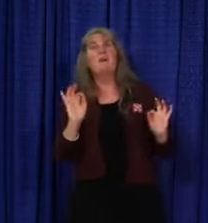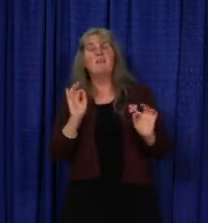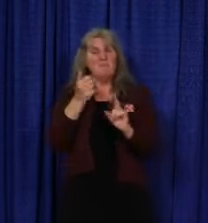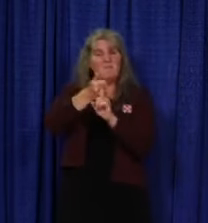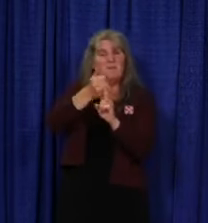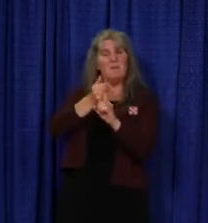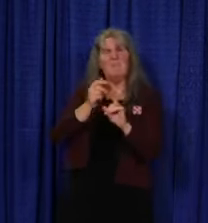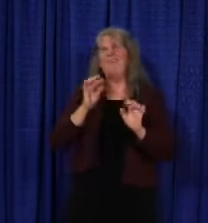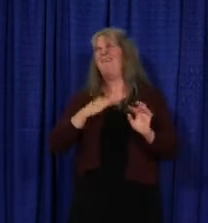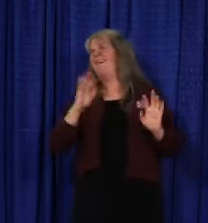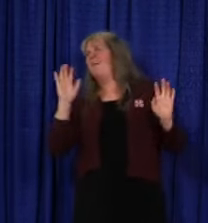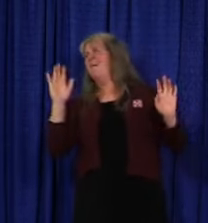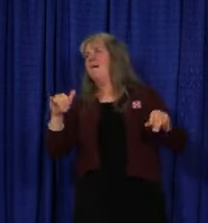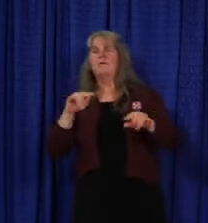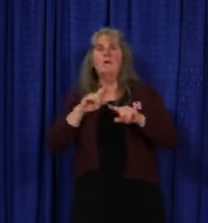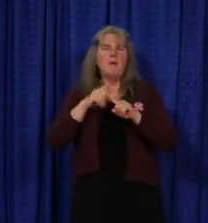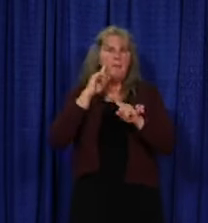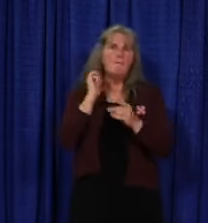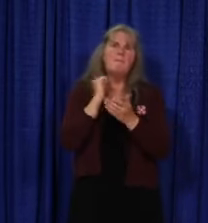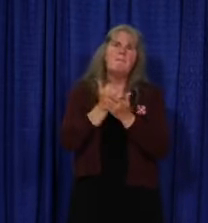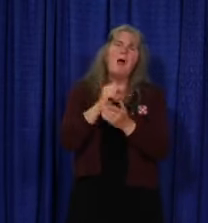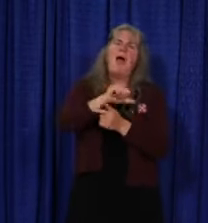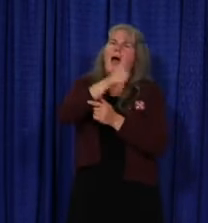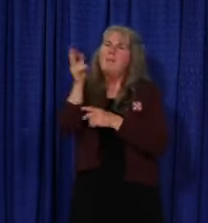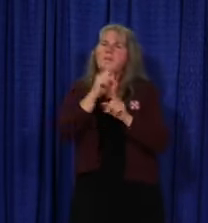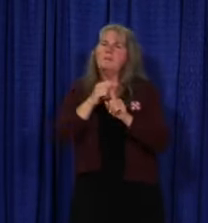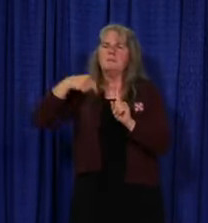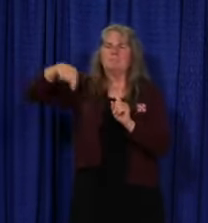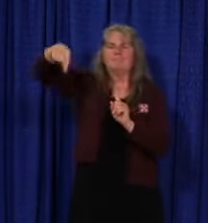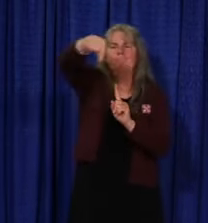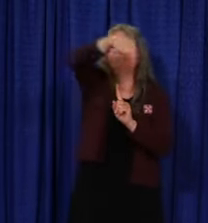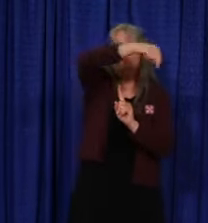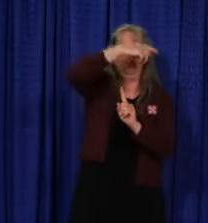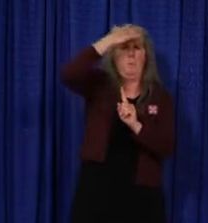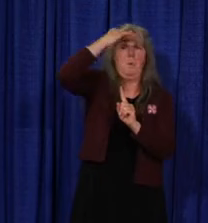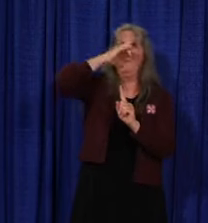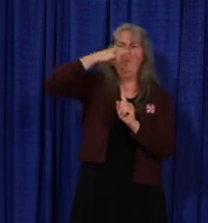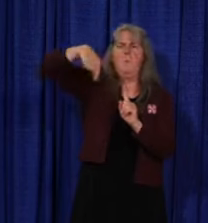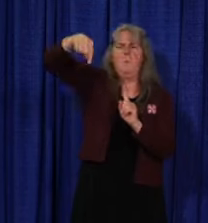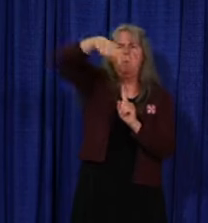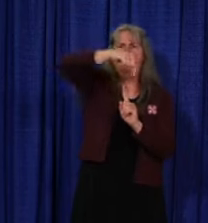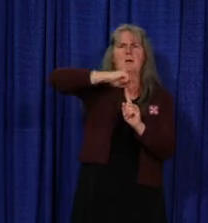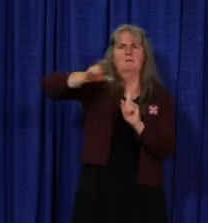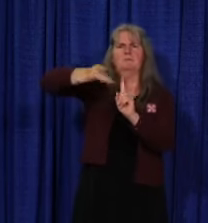for you individually, think about all the people you come into contact with.